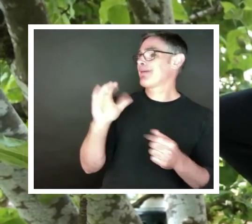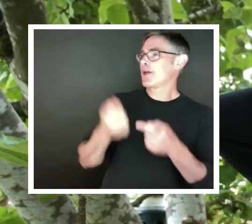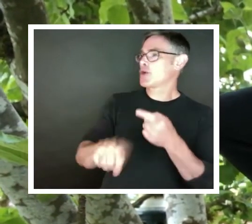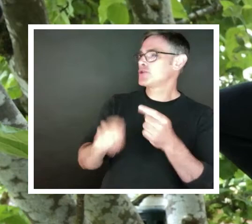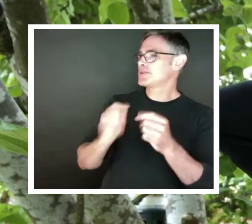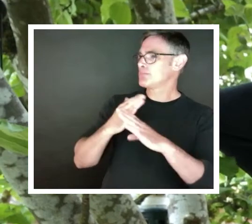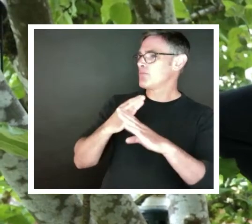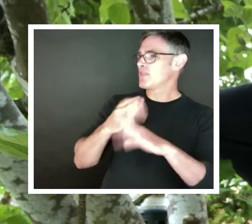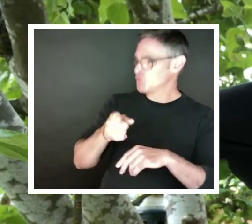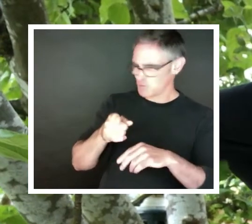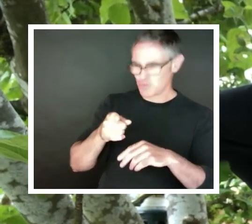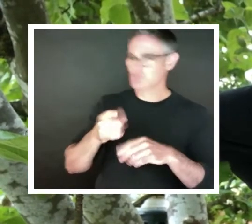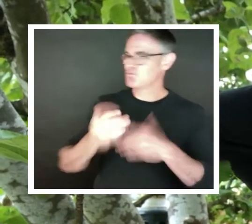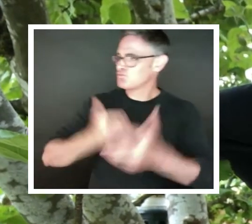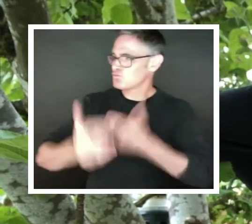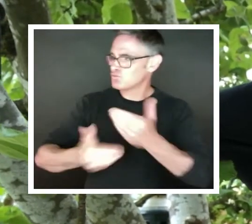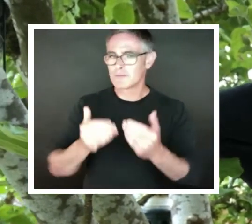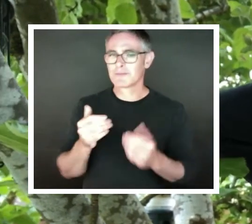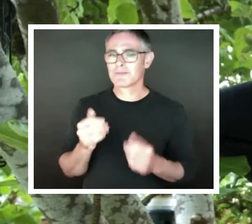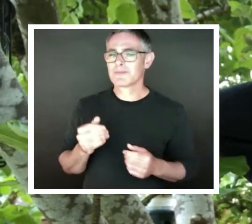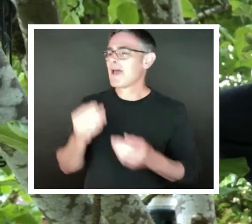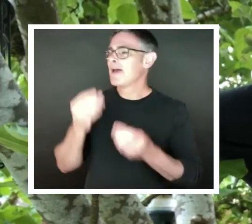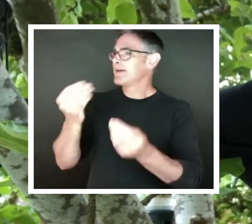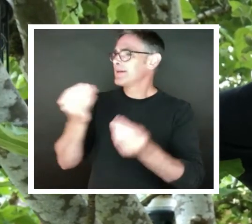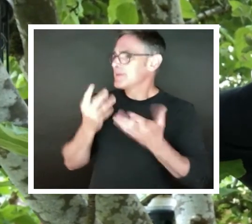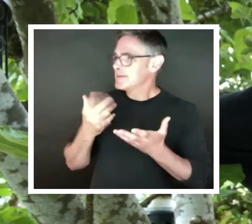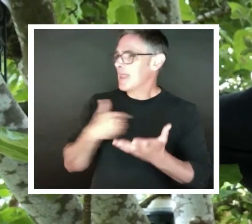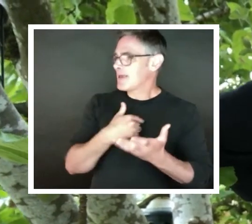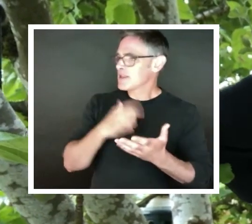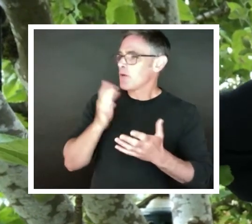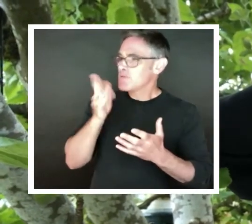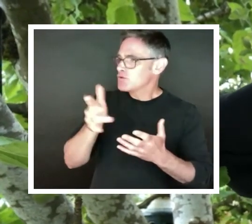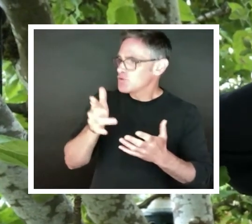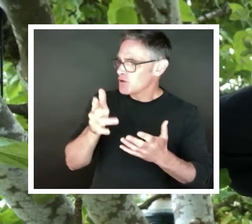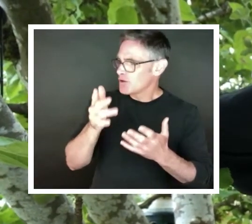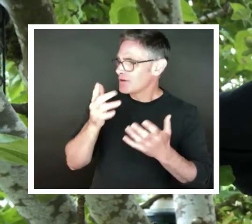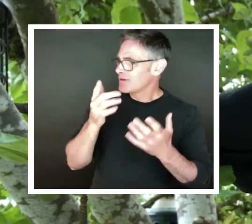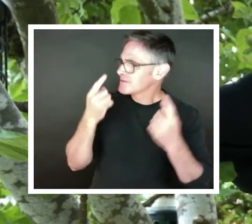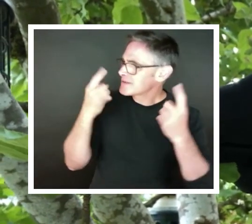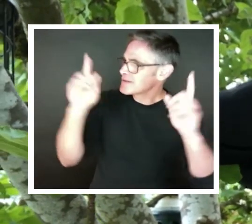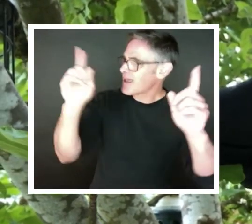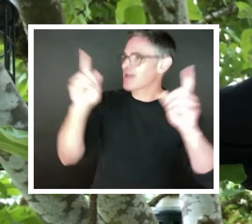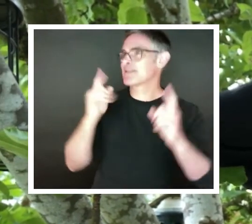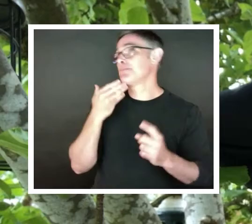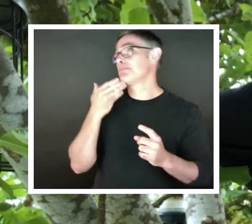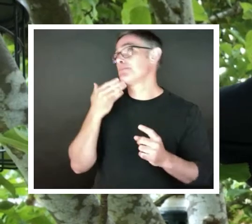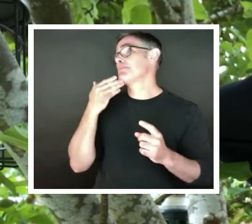Tell us about your future glory and success, and best of luck. It will be good. It really will be good.